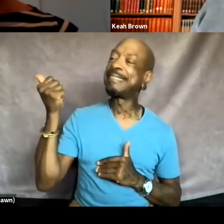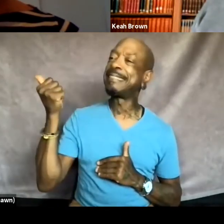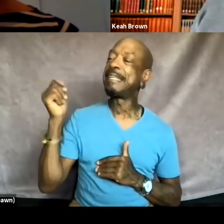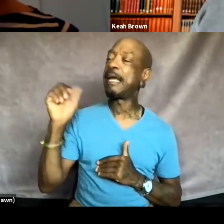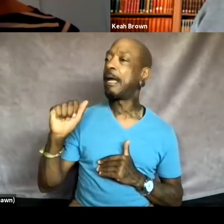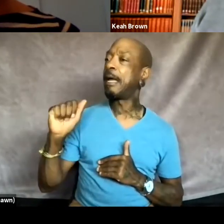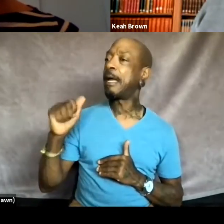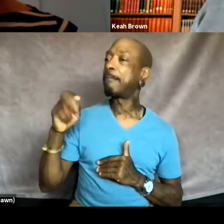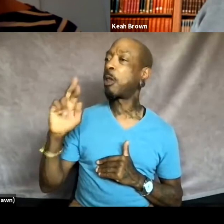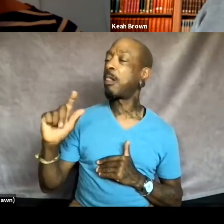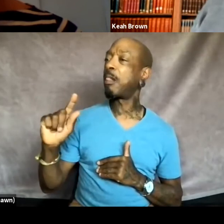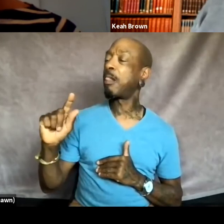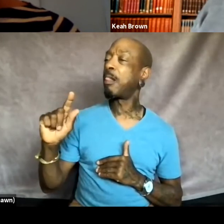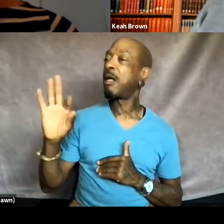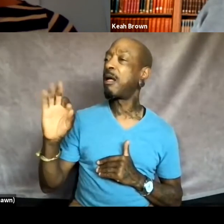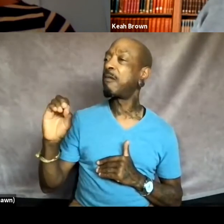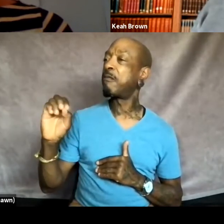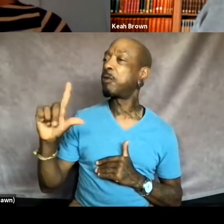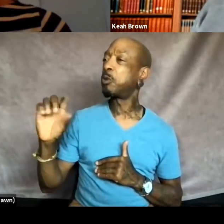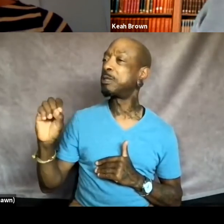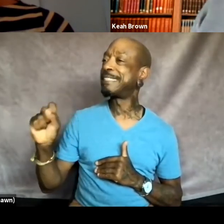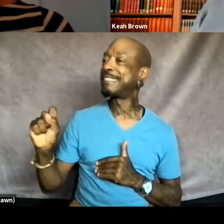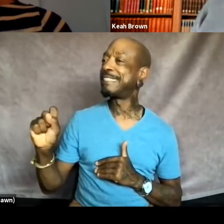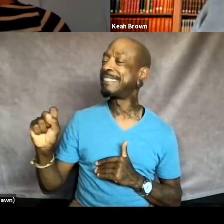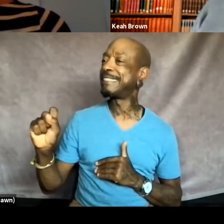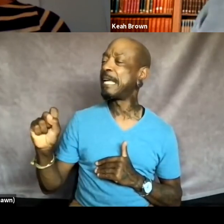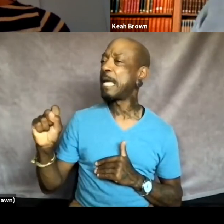you started off with saying that April fool's is not your favorite do you have a particularly